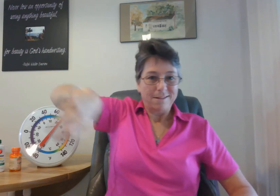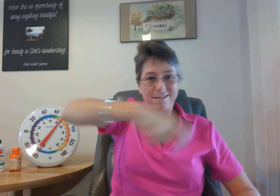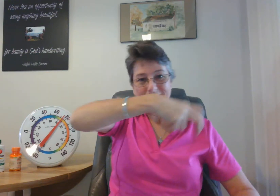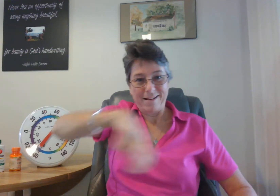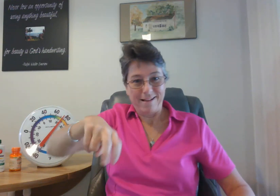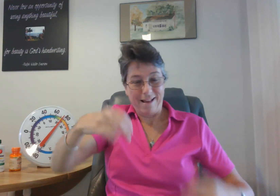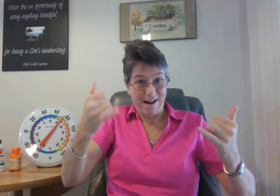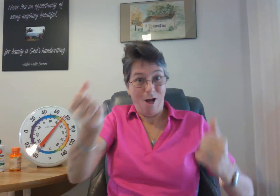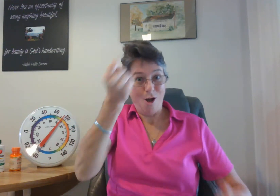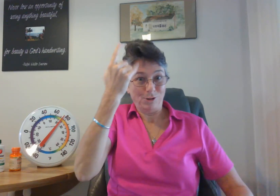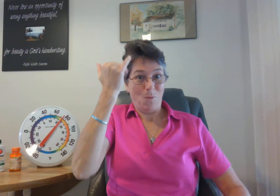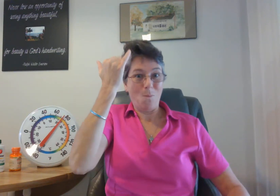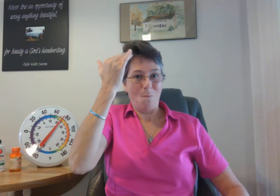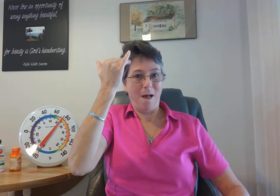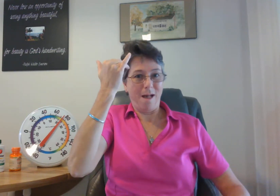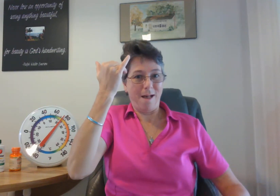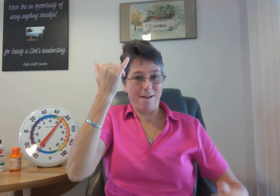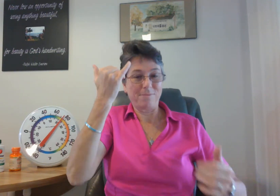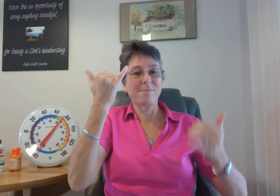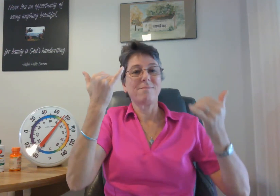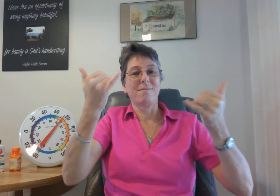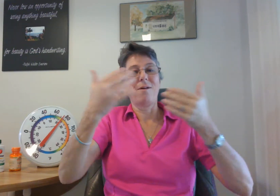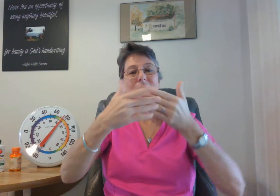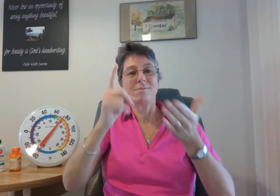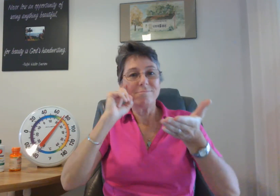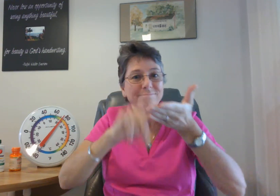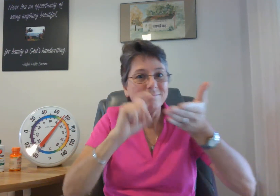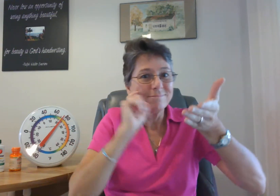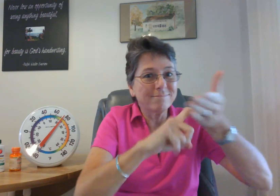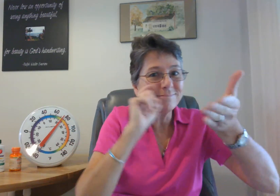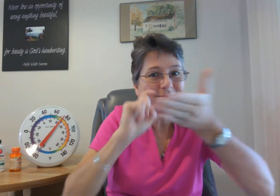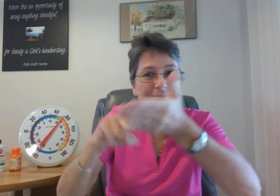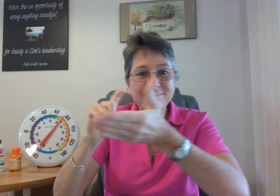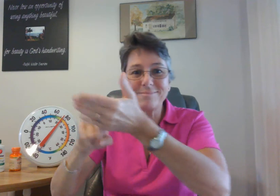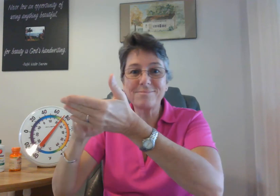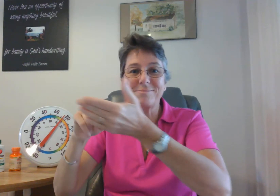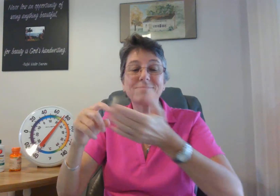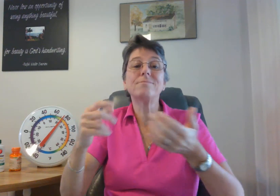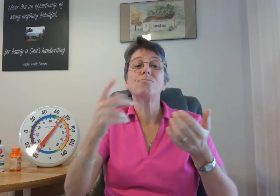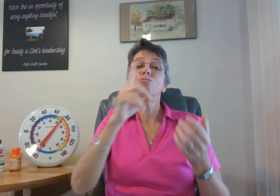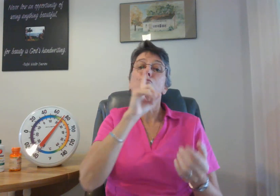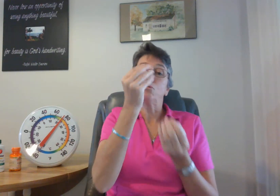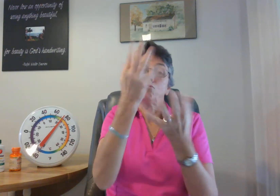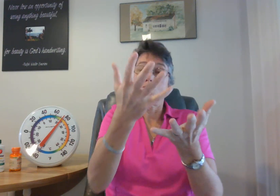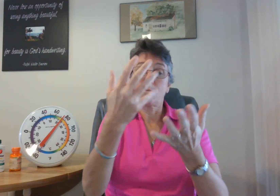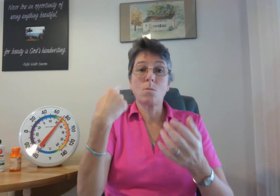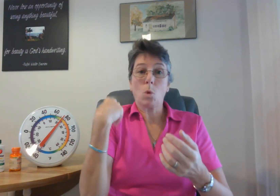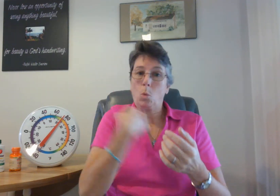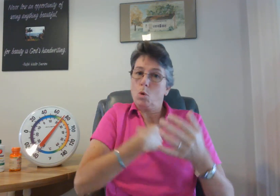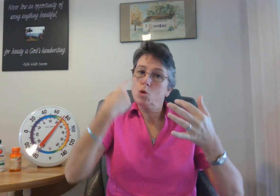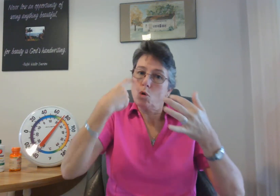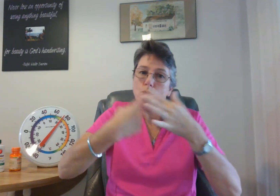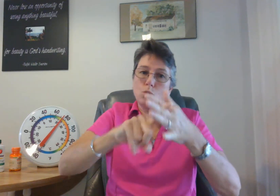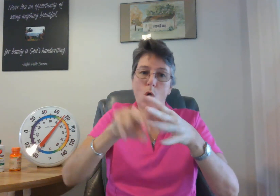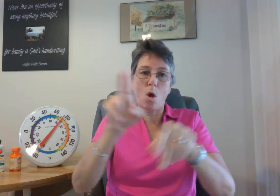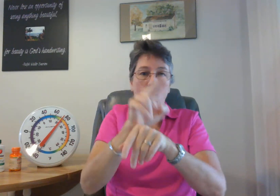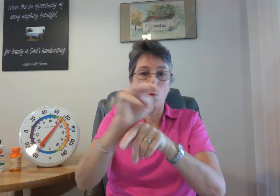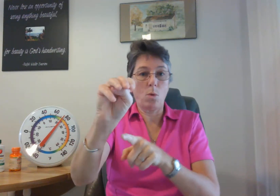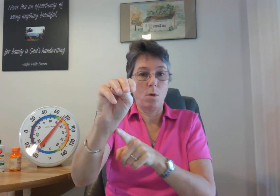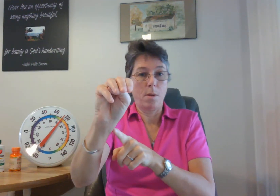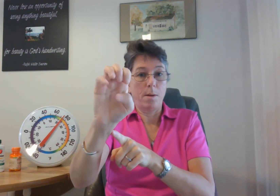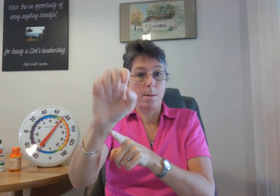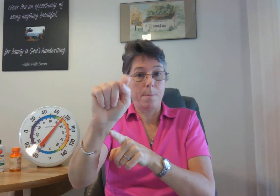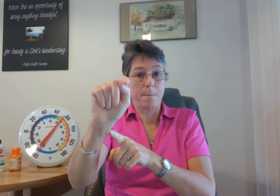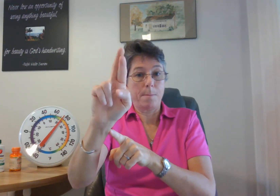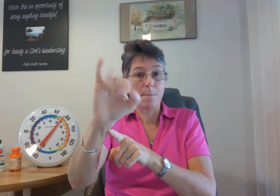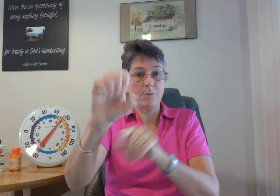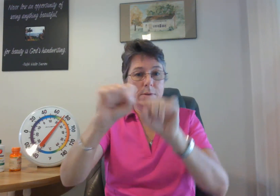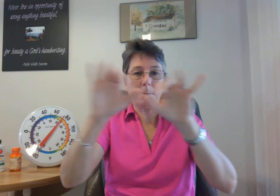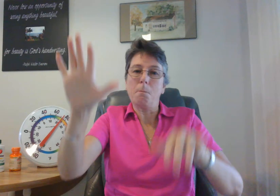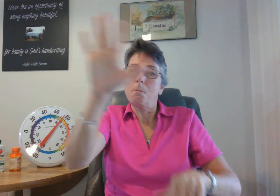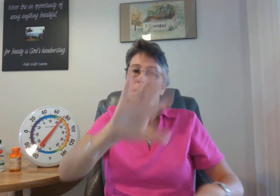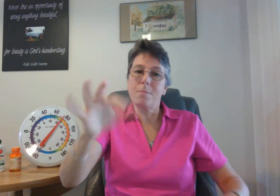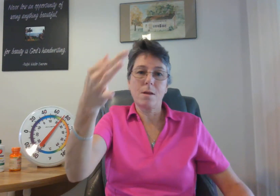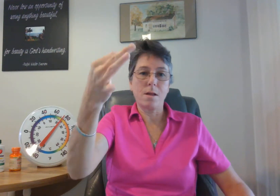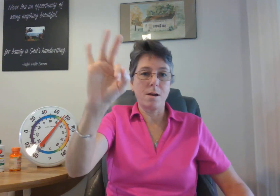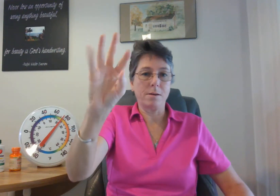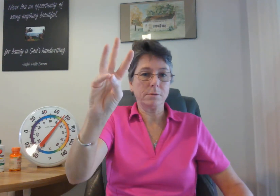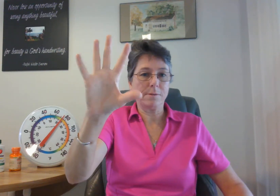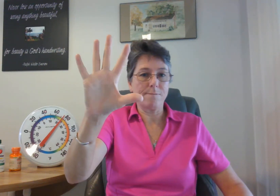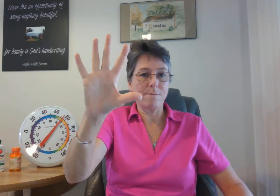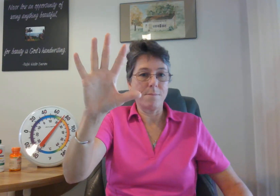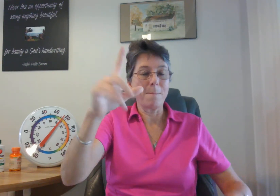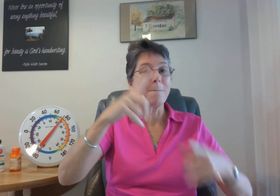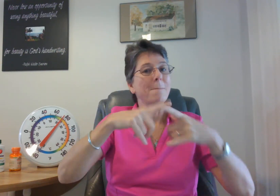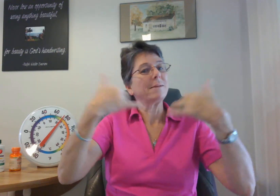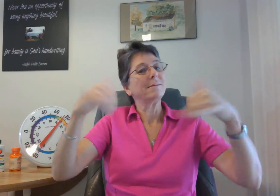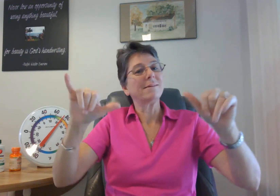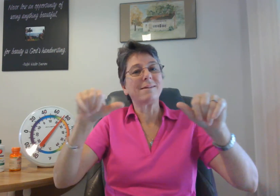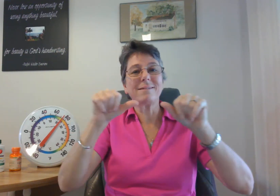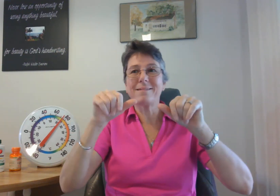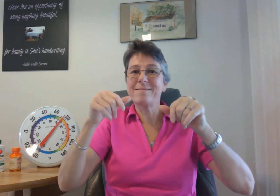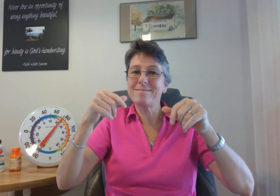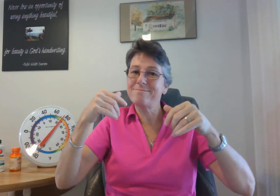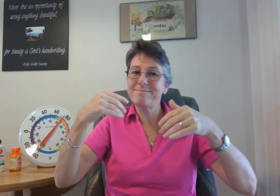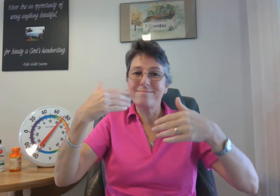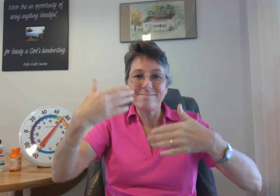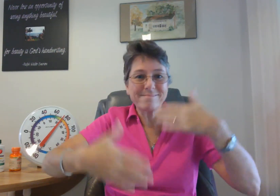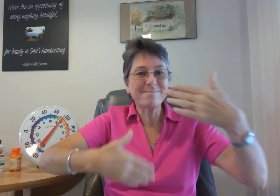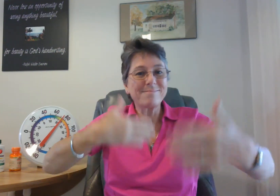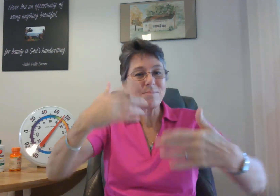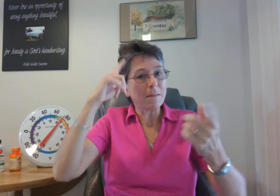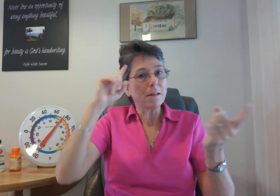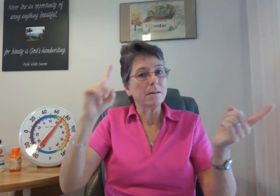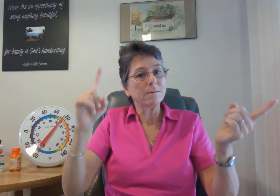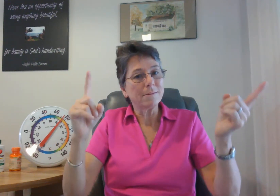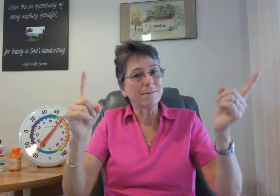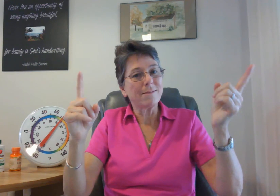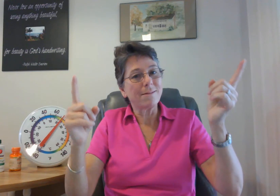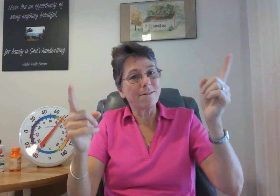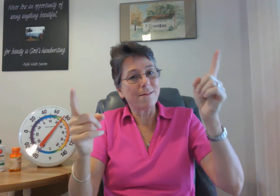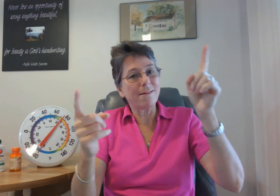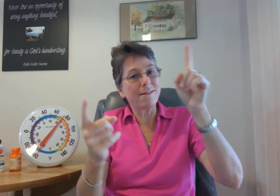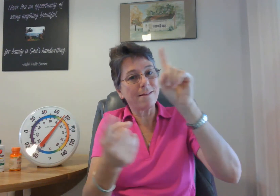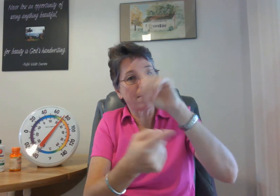Does this mean it is being measured at 100 mpH?